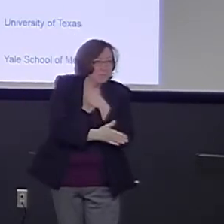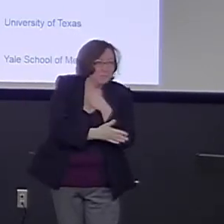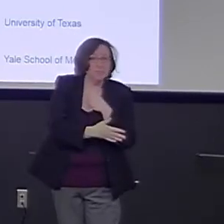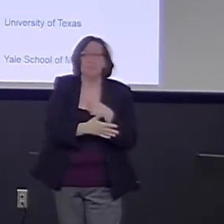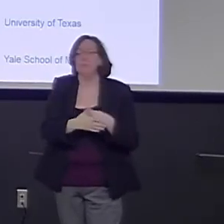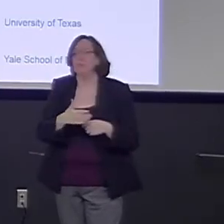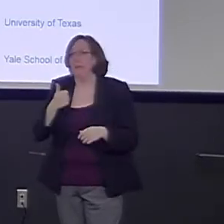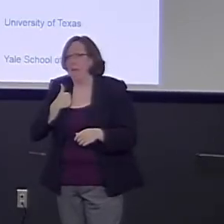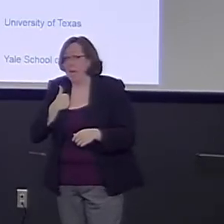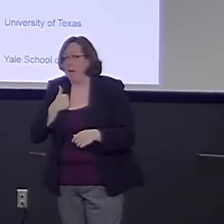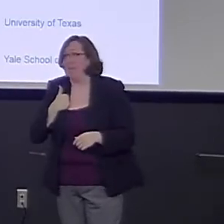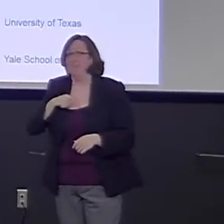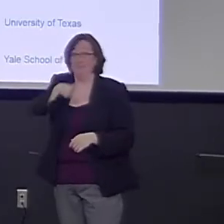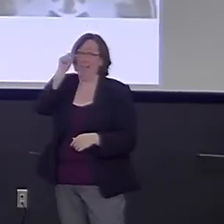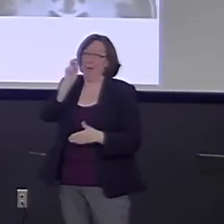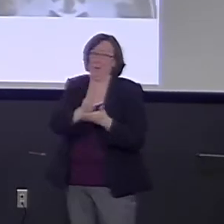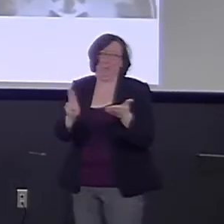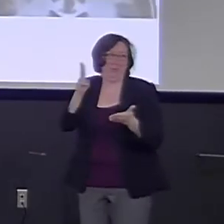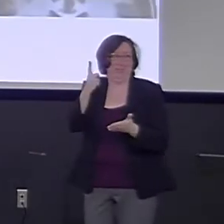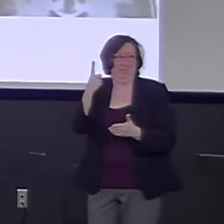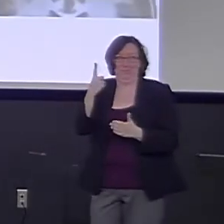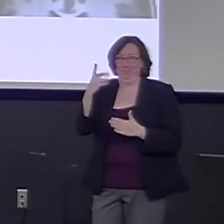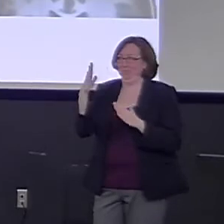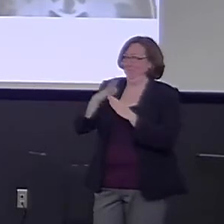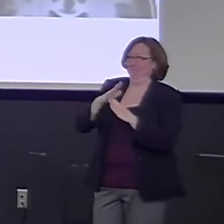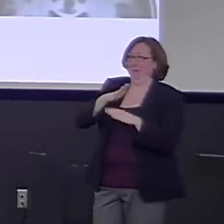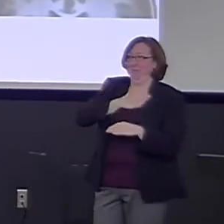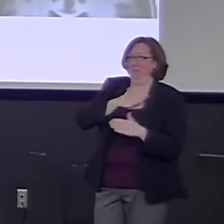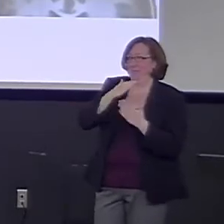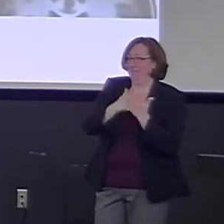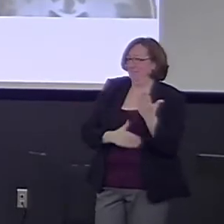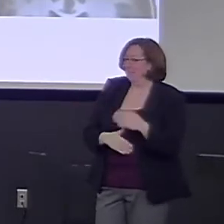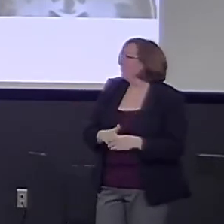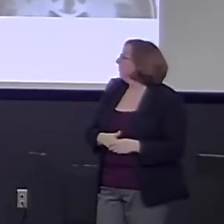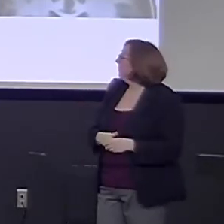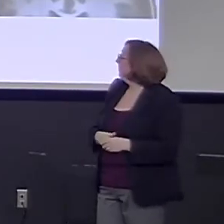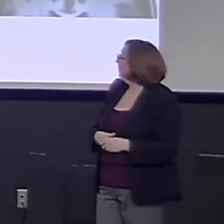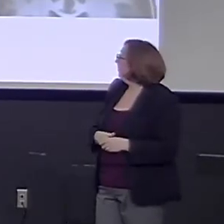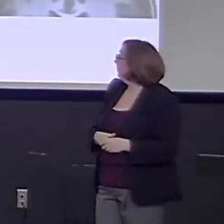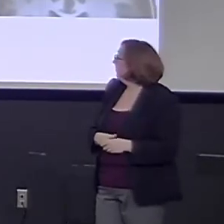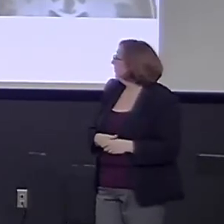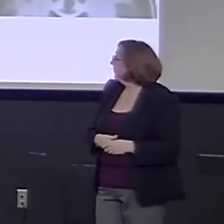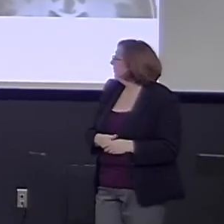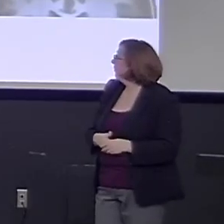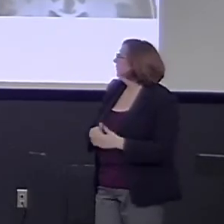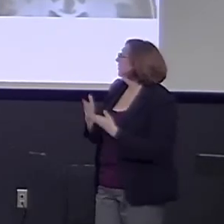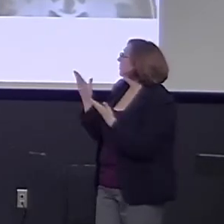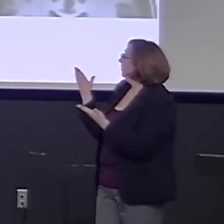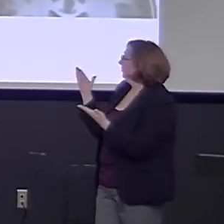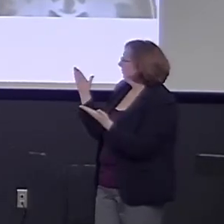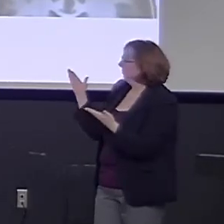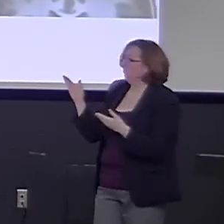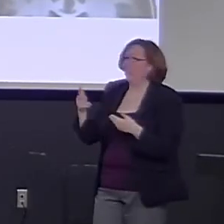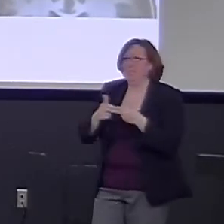is one of the major ones on my list here. And now this slide and this slide is the most detailed slide of my talk